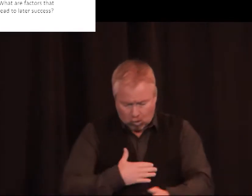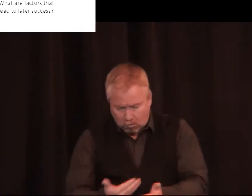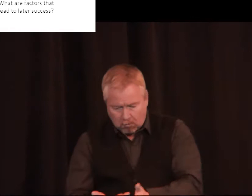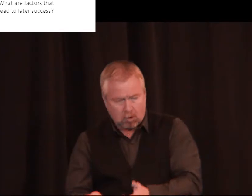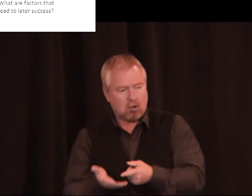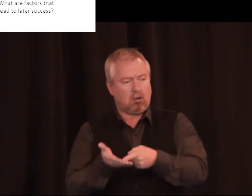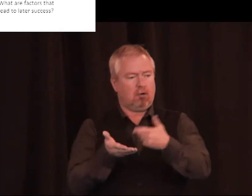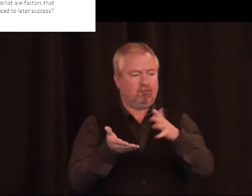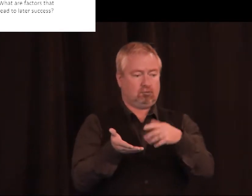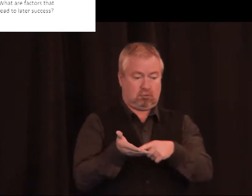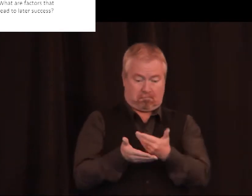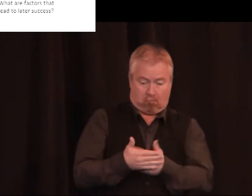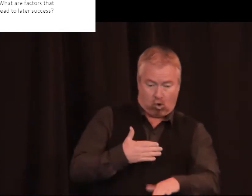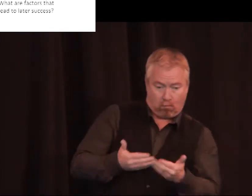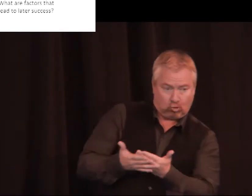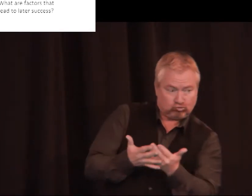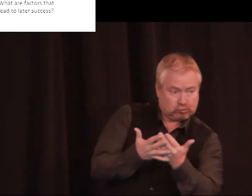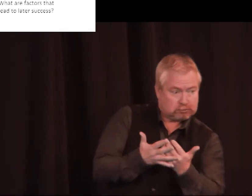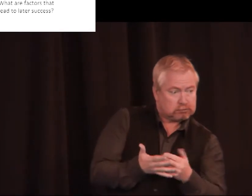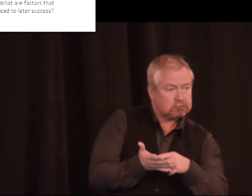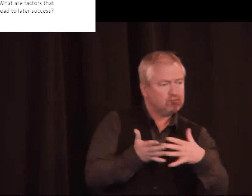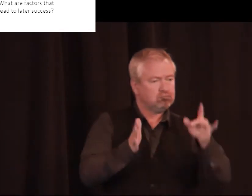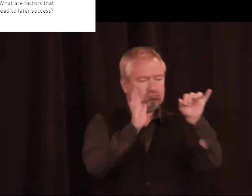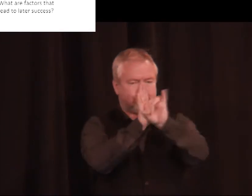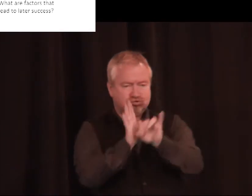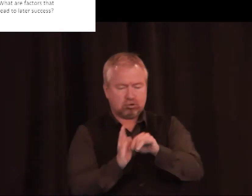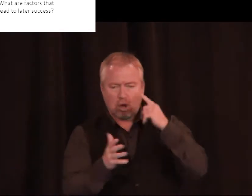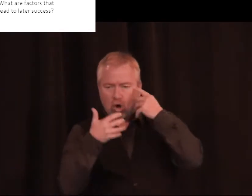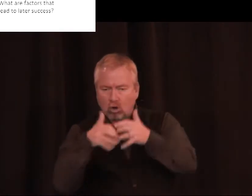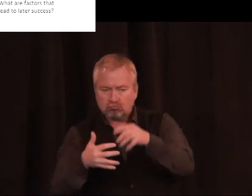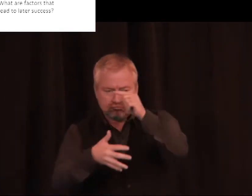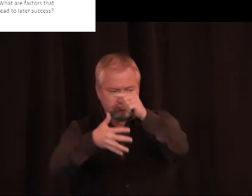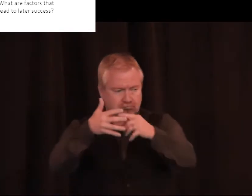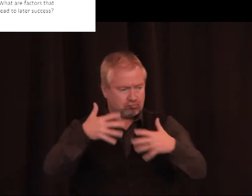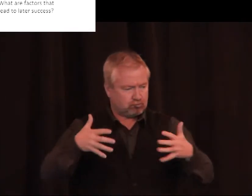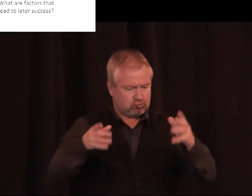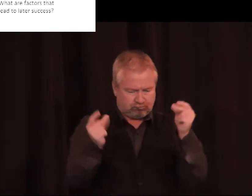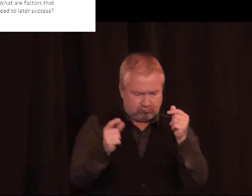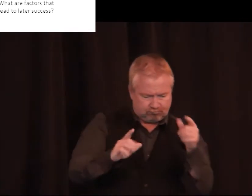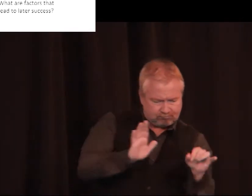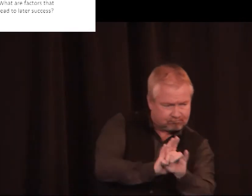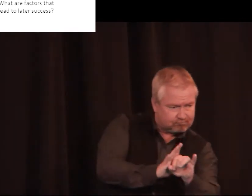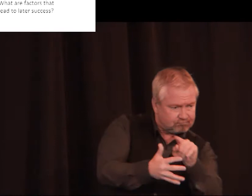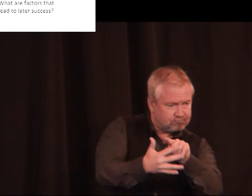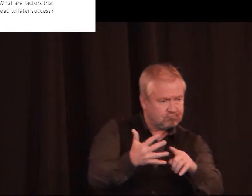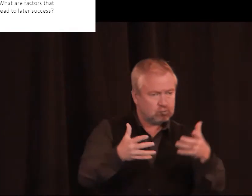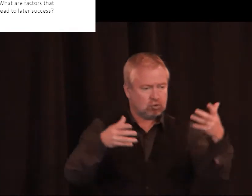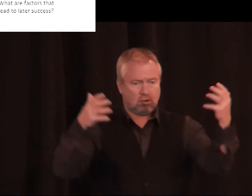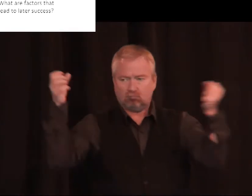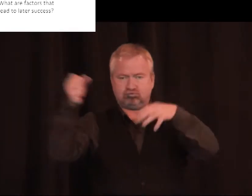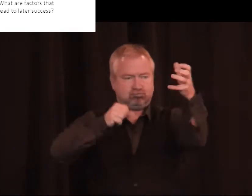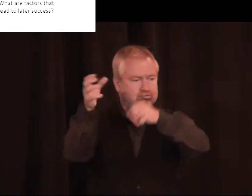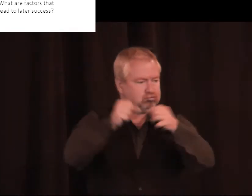and they're being fit with hearing aids at very young ages, they're receiving family-centered early intervention practices,